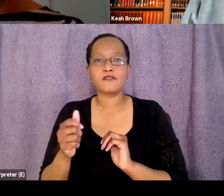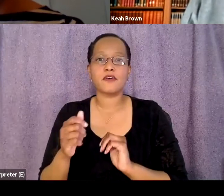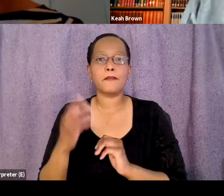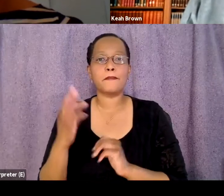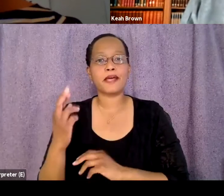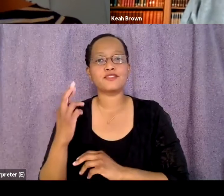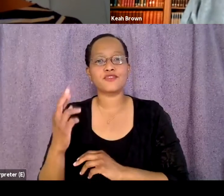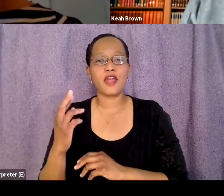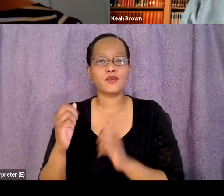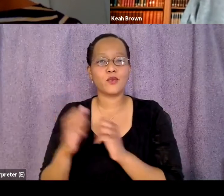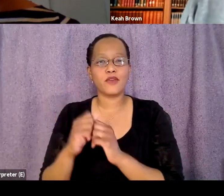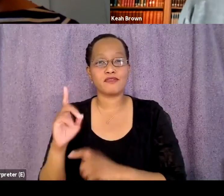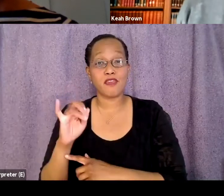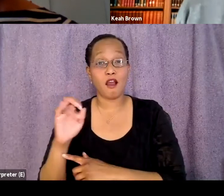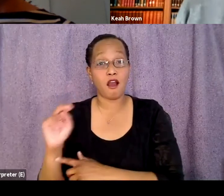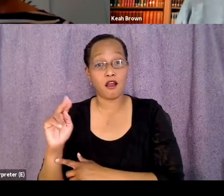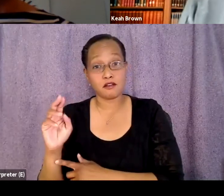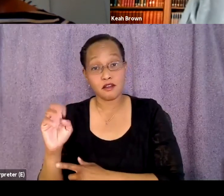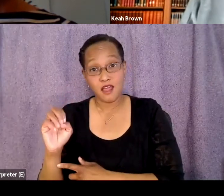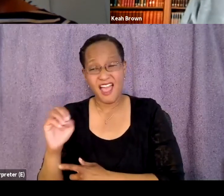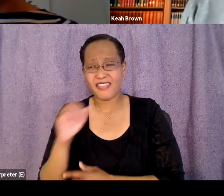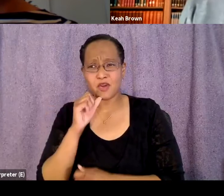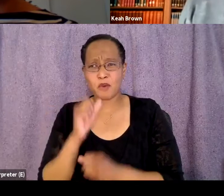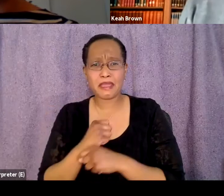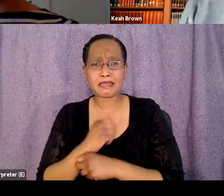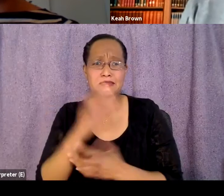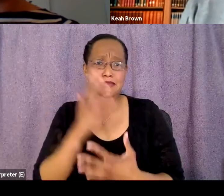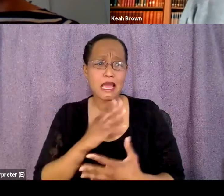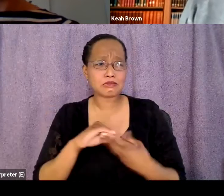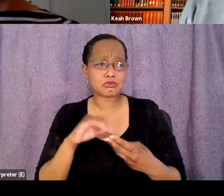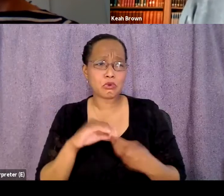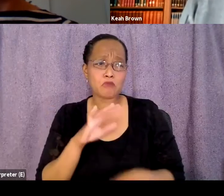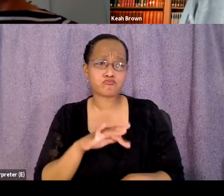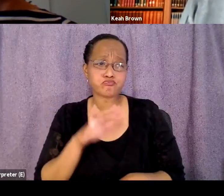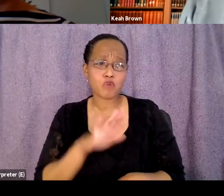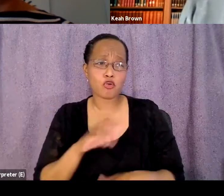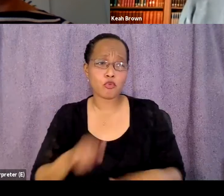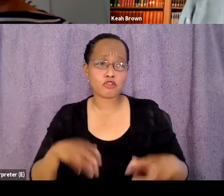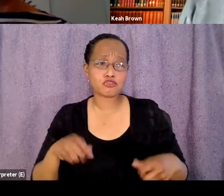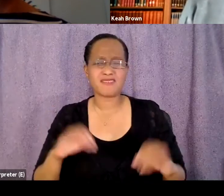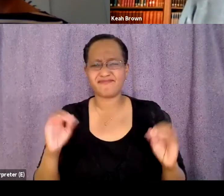Keah Brown: Like she's a sob story or, like all she is in her wheelchair without talking